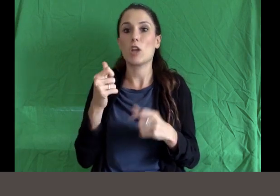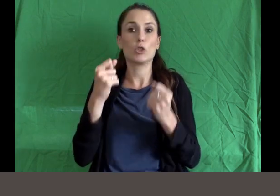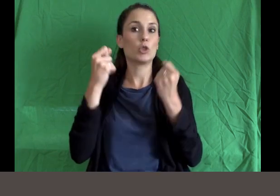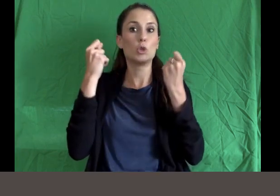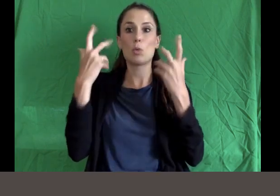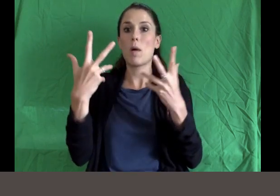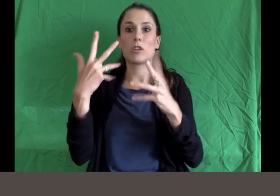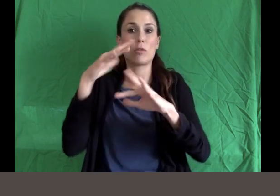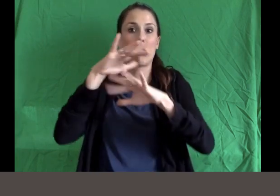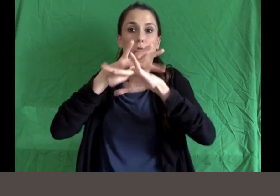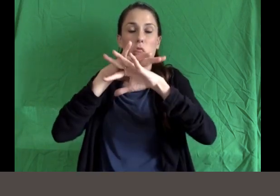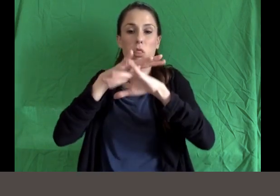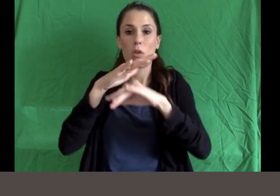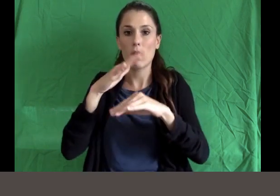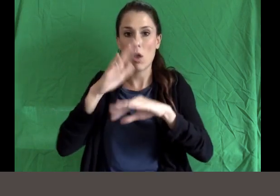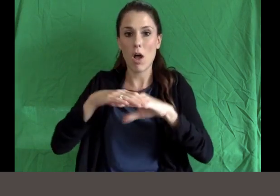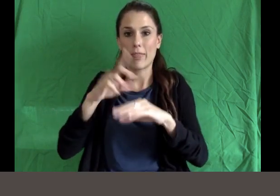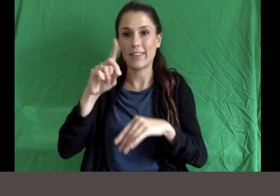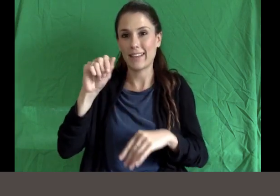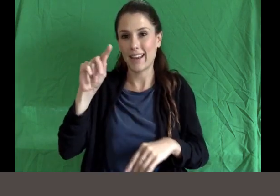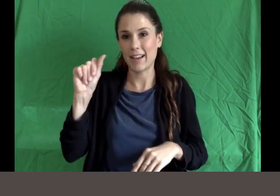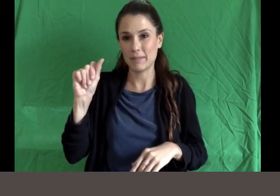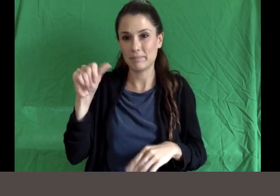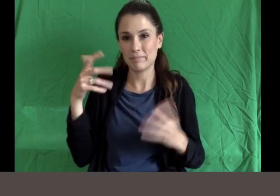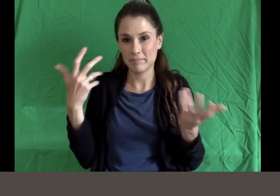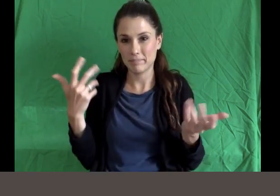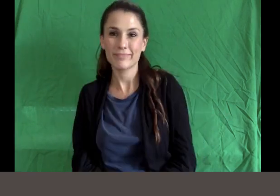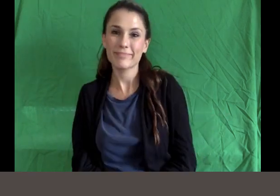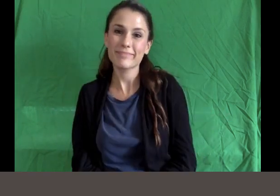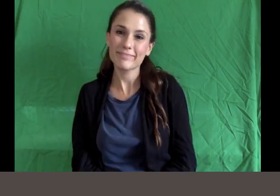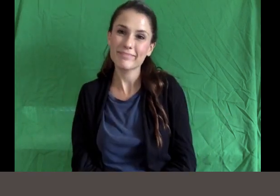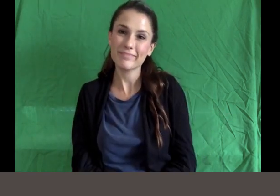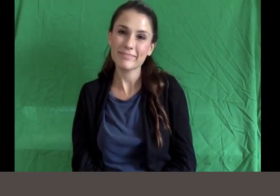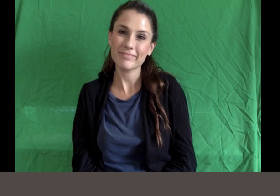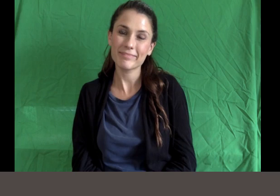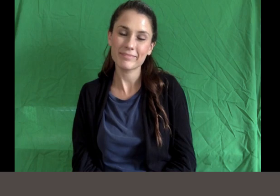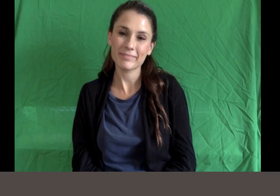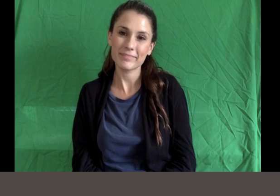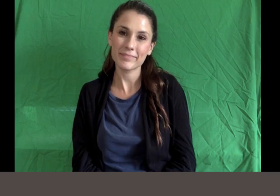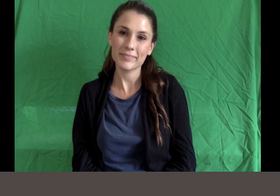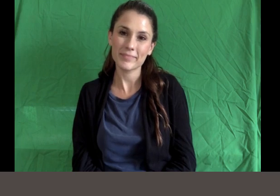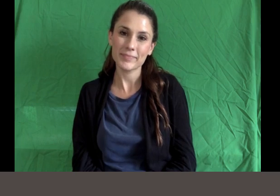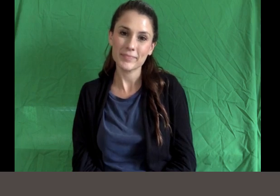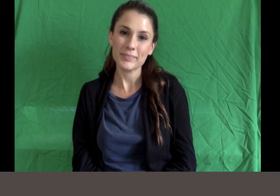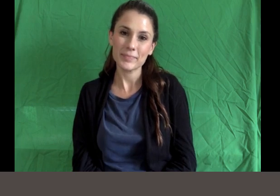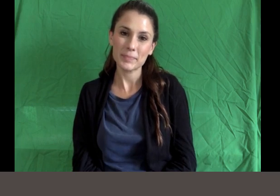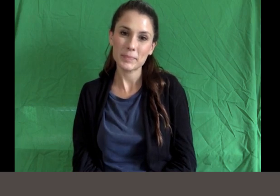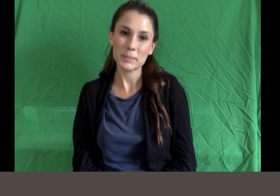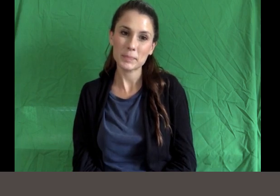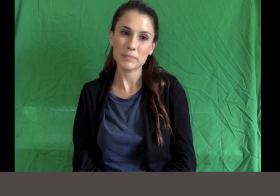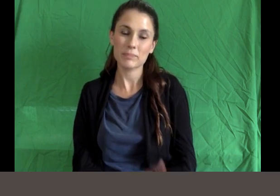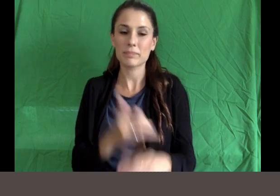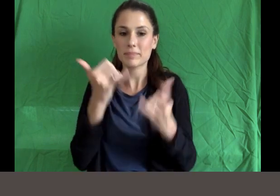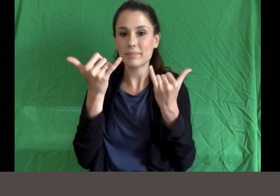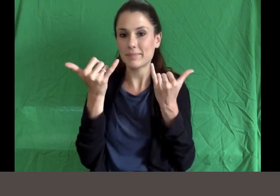now we can also take Tufte's ideas on eliminating chart junk specifically we will focus here on